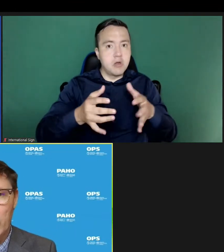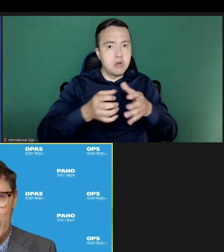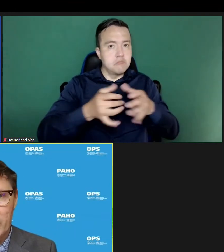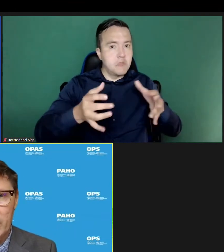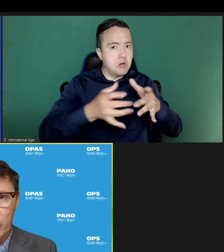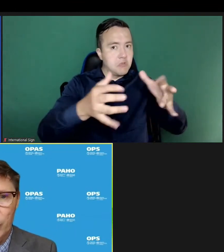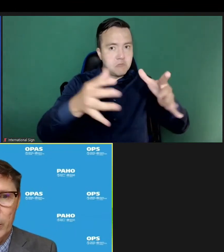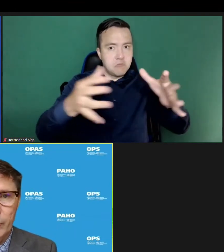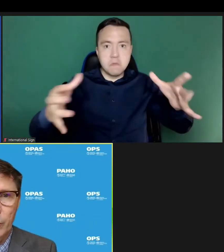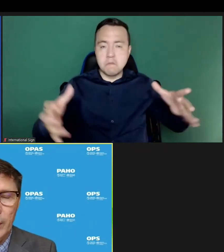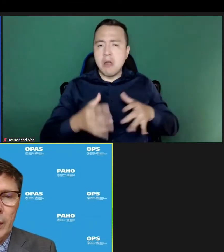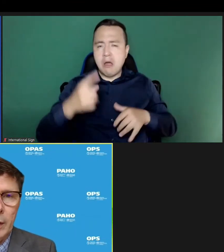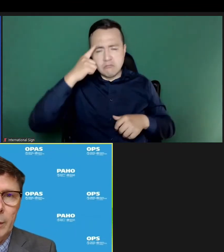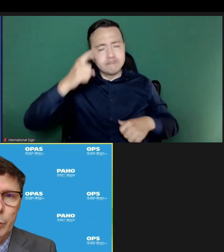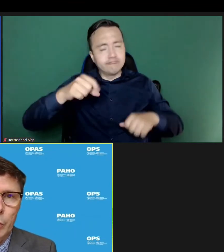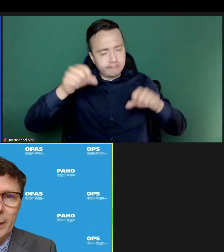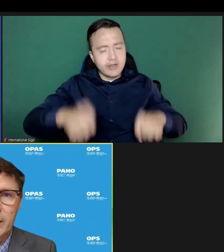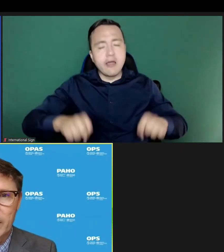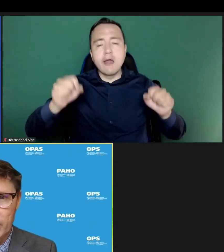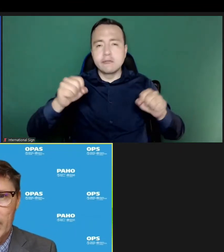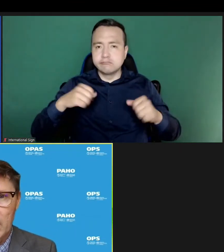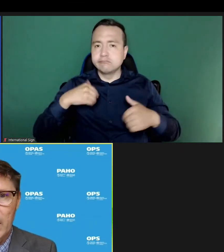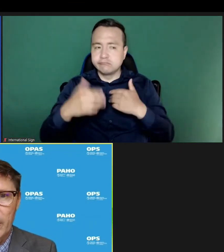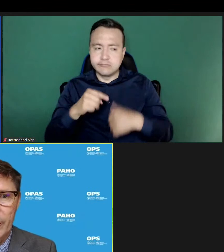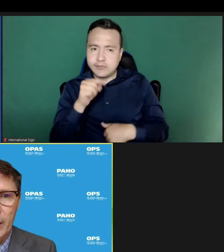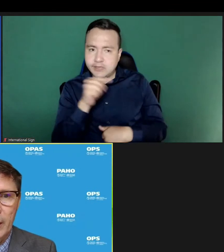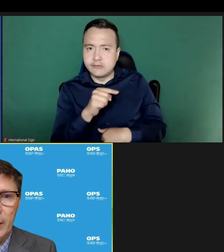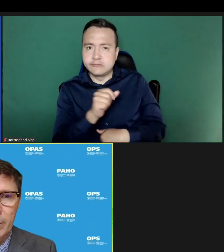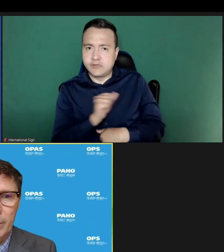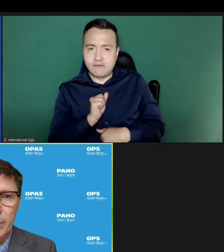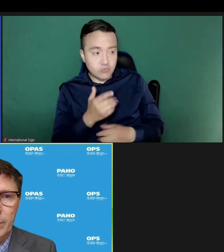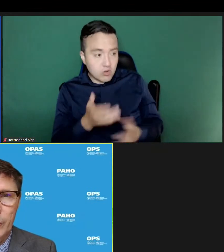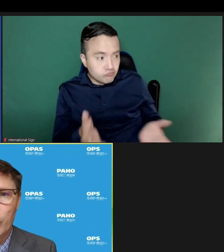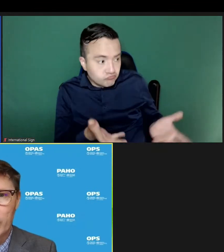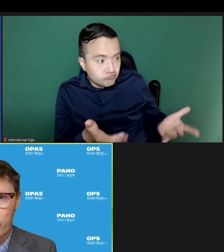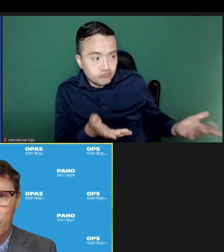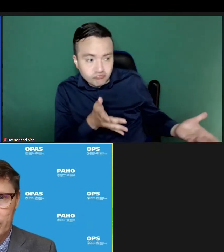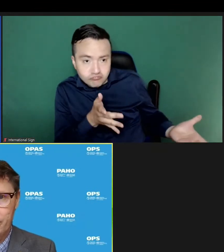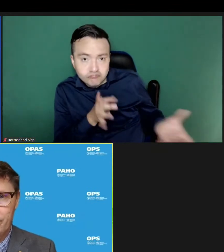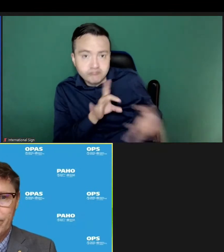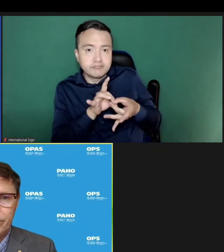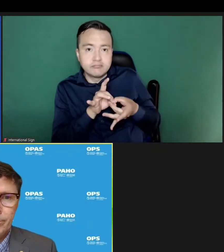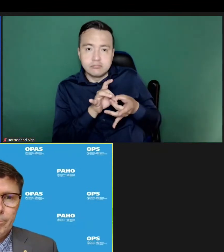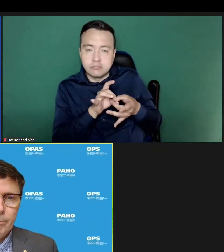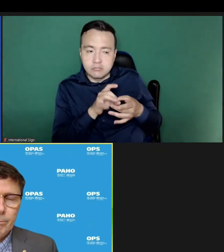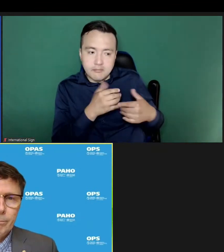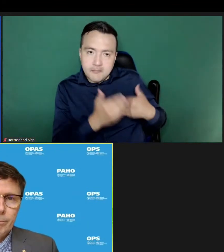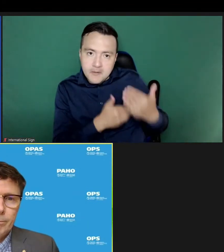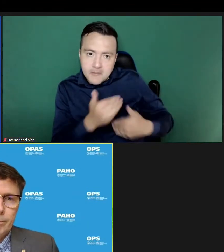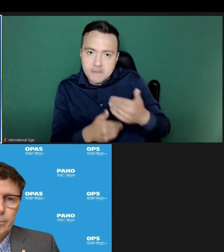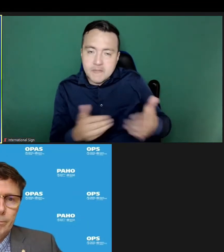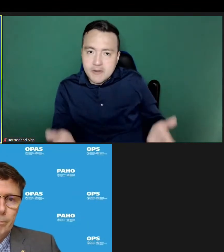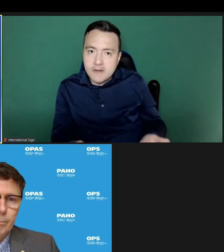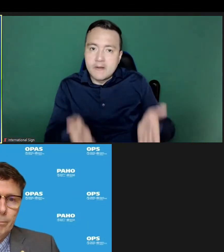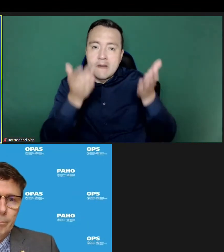Their capacity to also improve NCDs and mental health , throughout the region. Excellent.